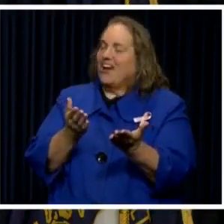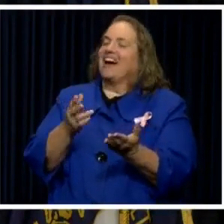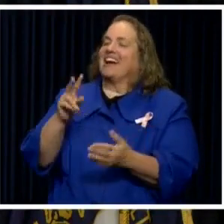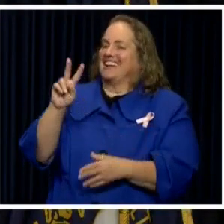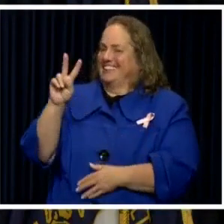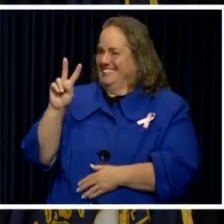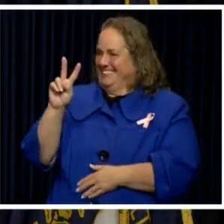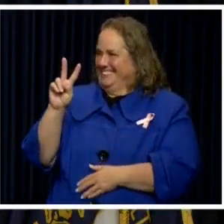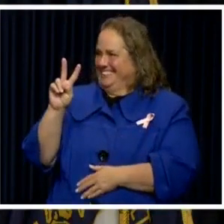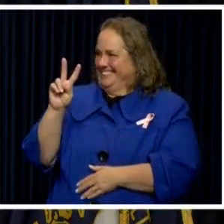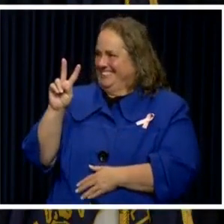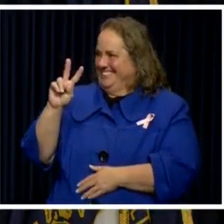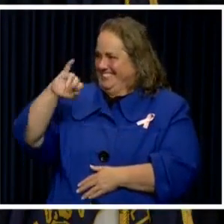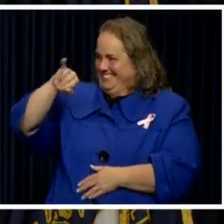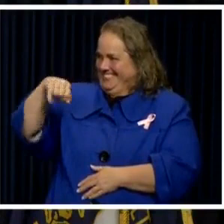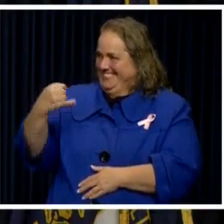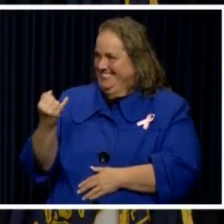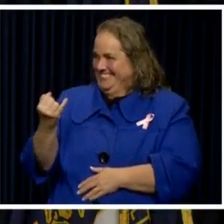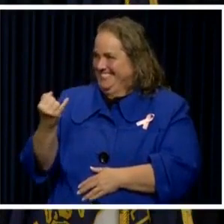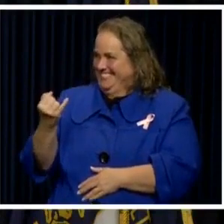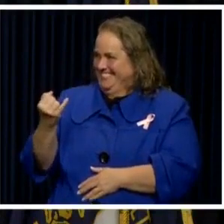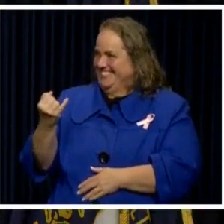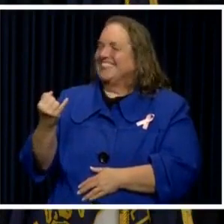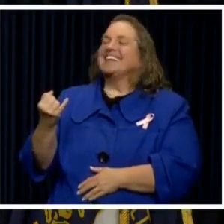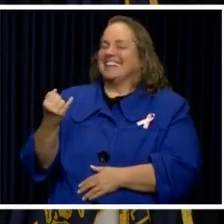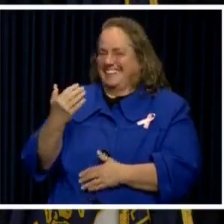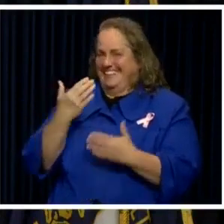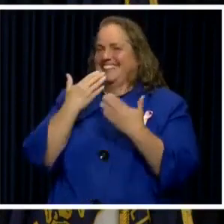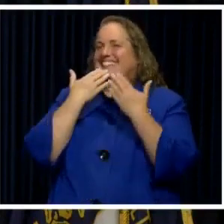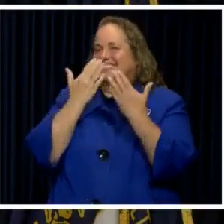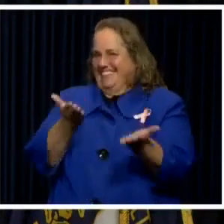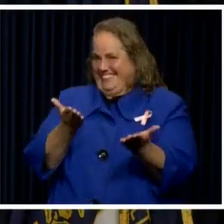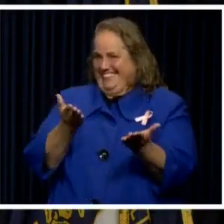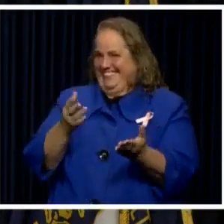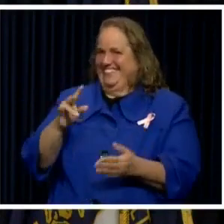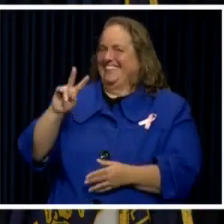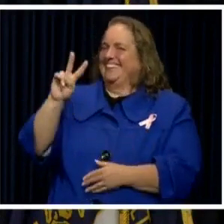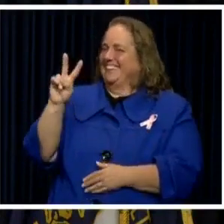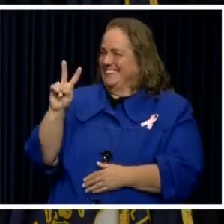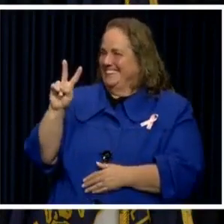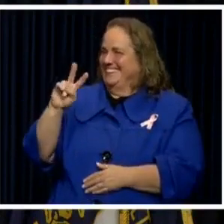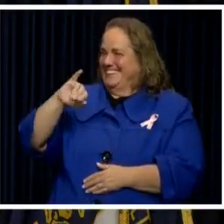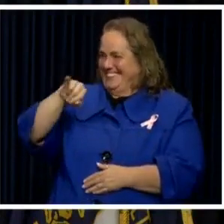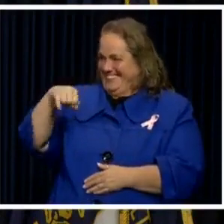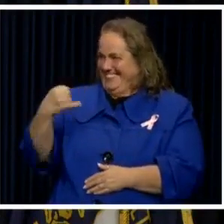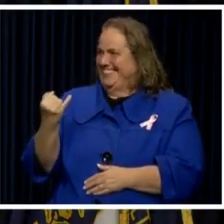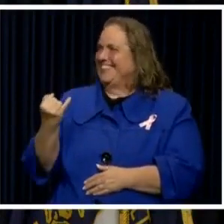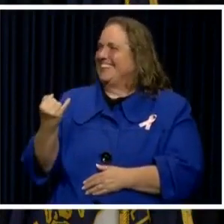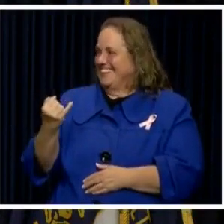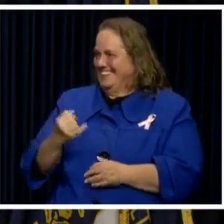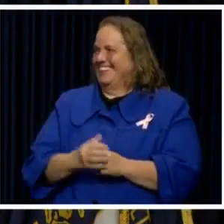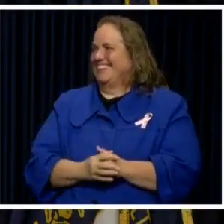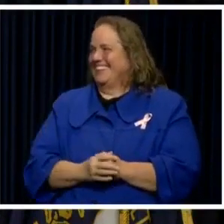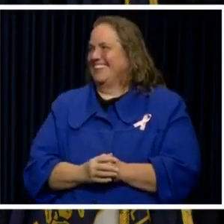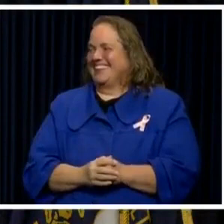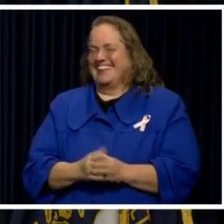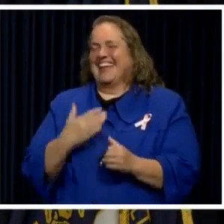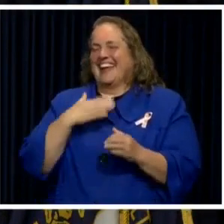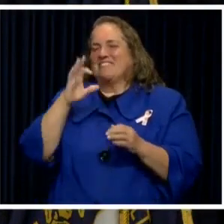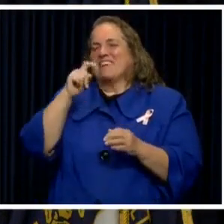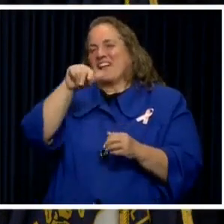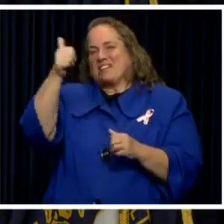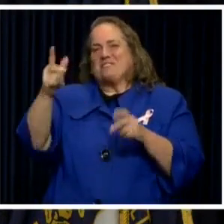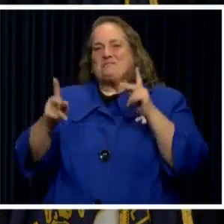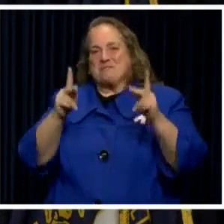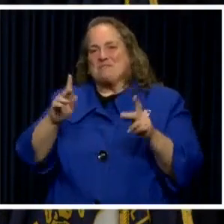I HAVE ONE MORE PIECE OF SIGN LANGUAGE I WANT TO LEARN TODAY, AND THAT IS THANK YOU, VIRGINIA.